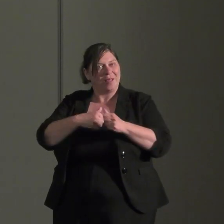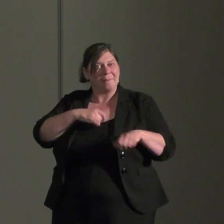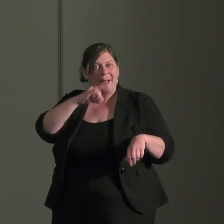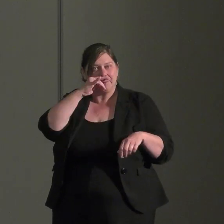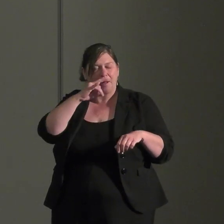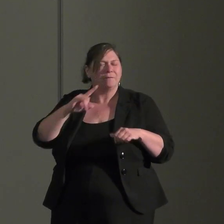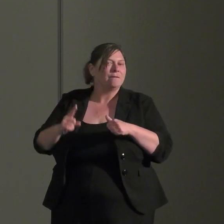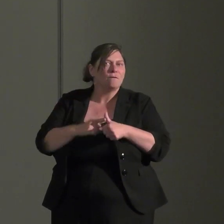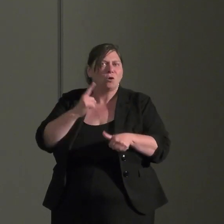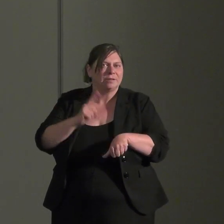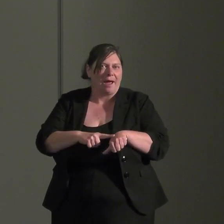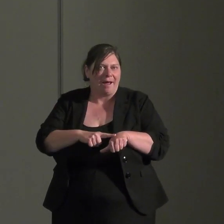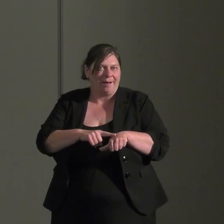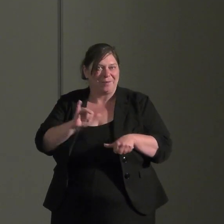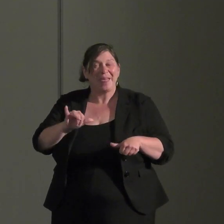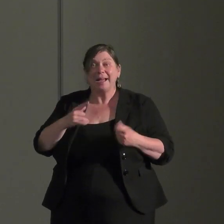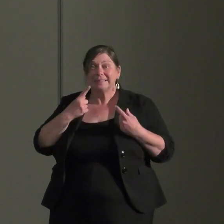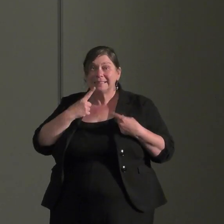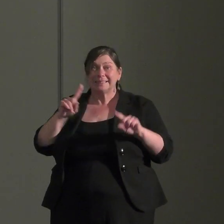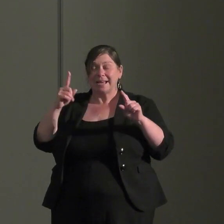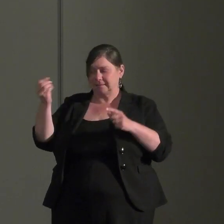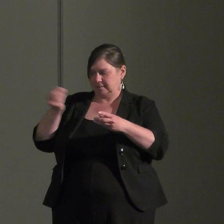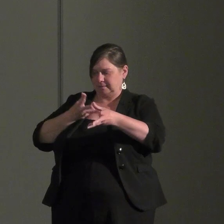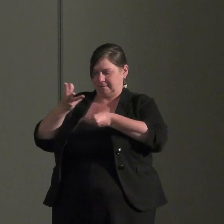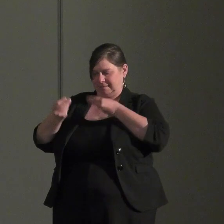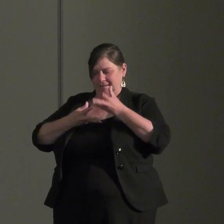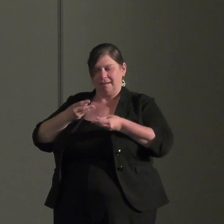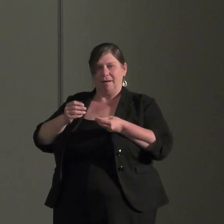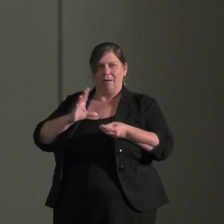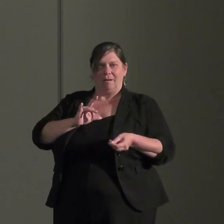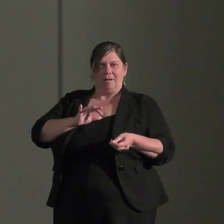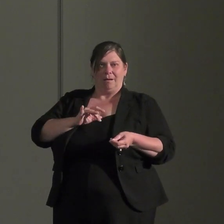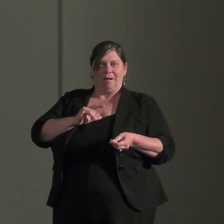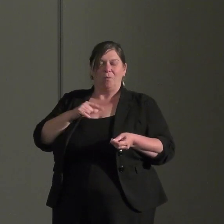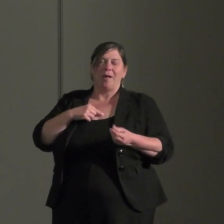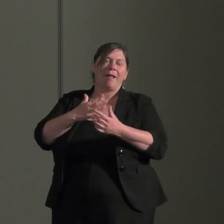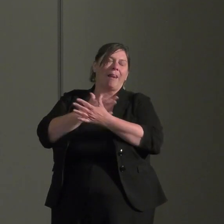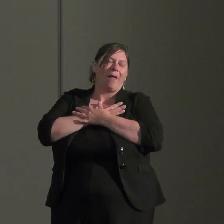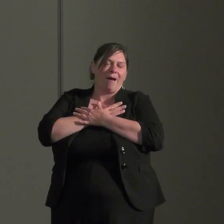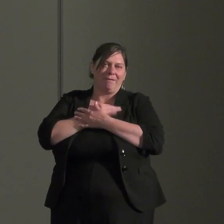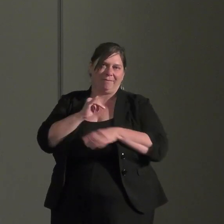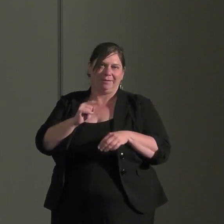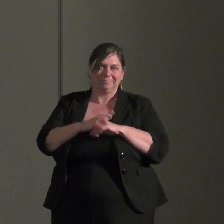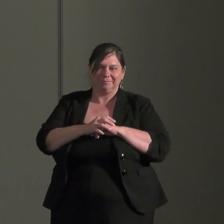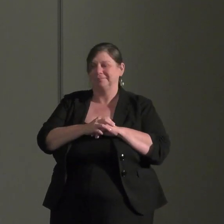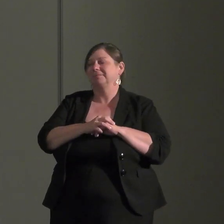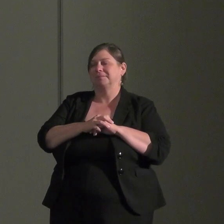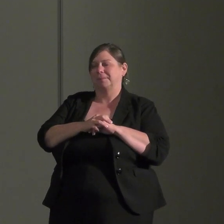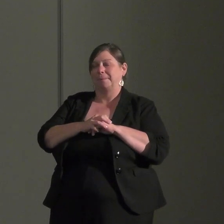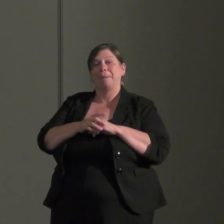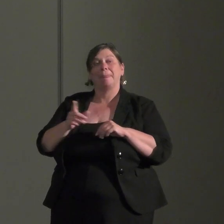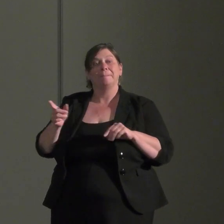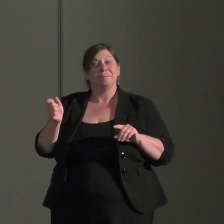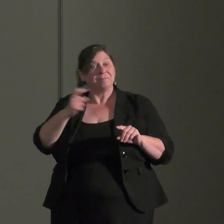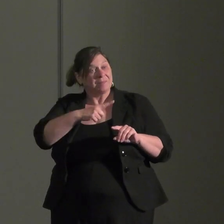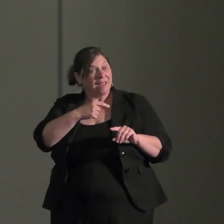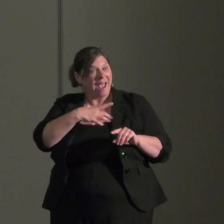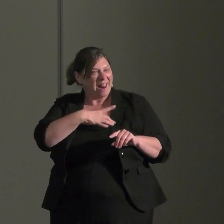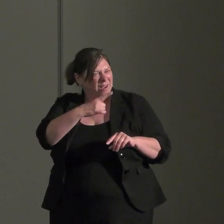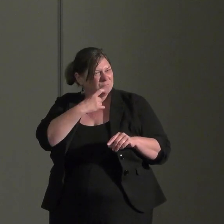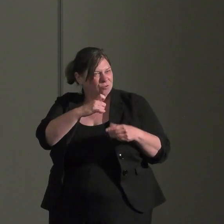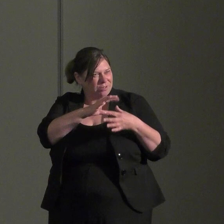success that we get regularly we love what we do >> MIKE: I like what you just said. It is not oh,